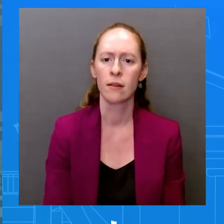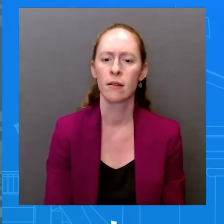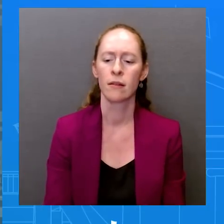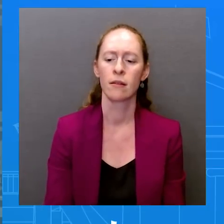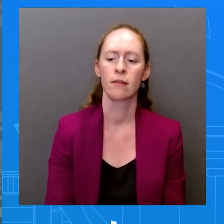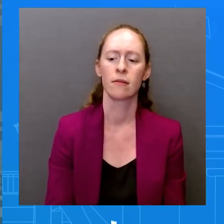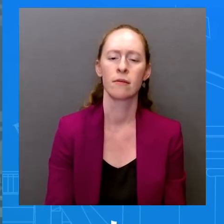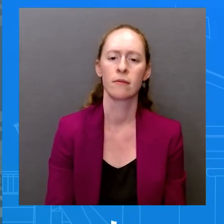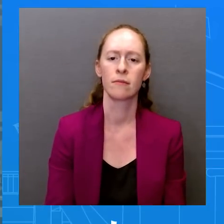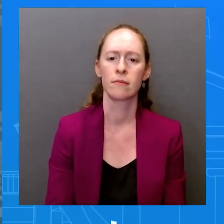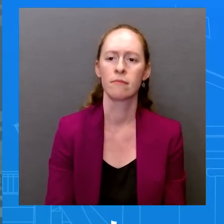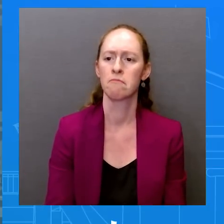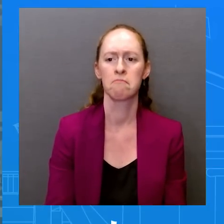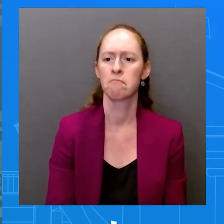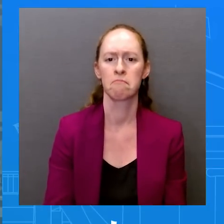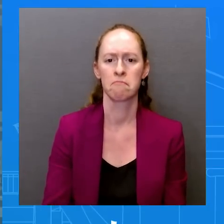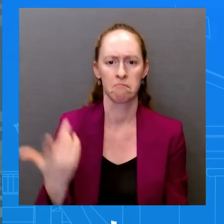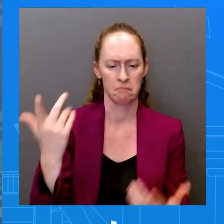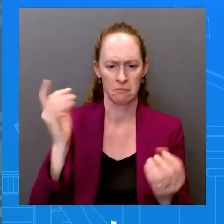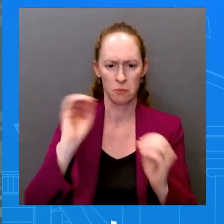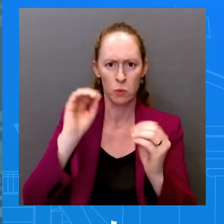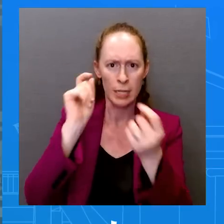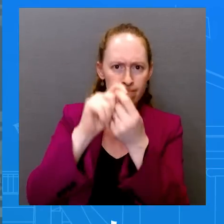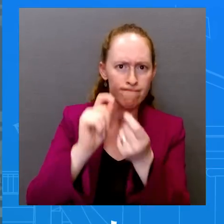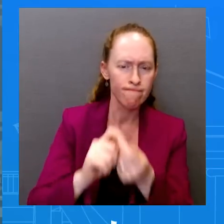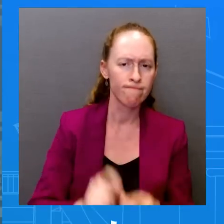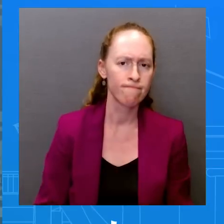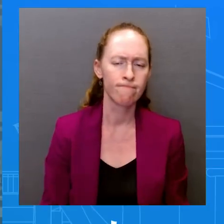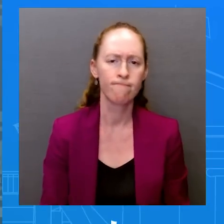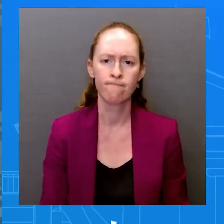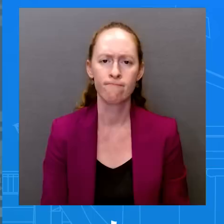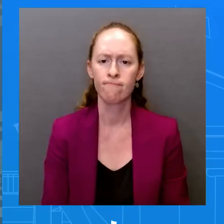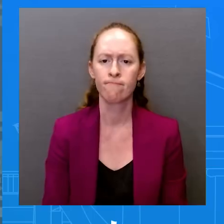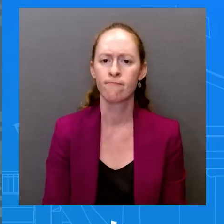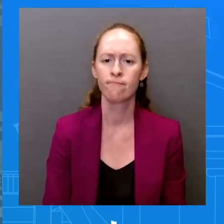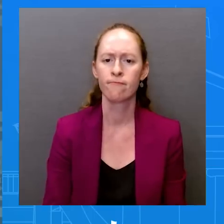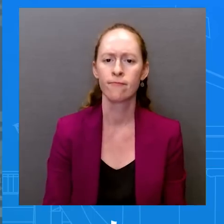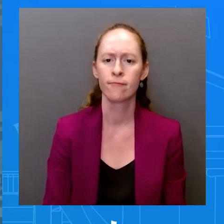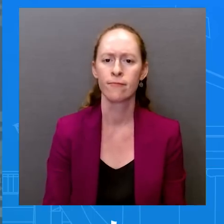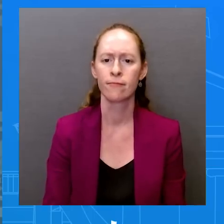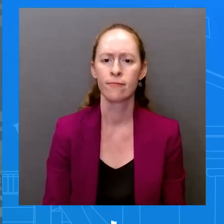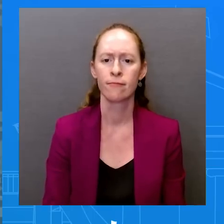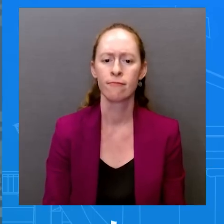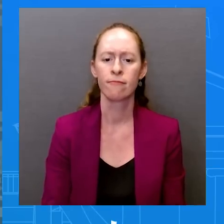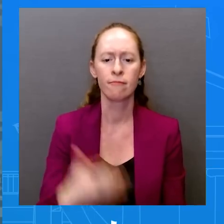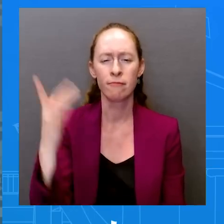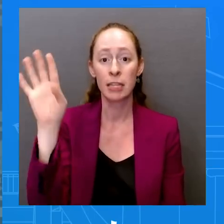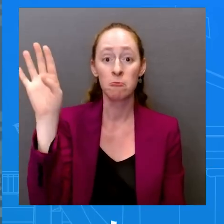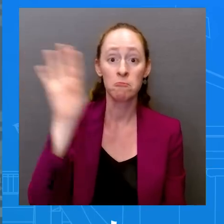or even private conversation that the President has had on -- on the updates that he's getting on the Queen.